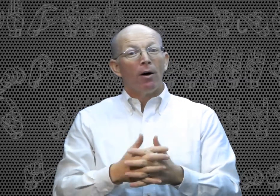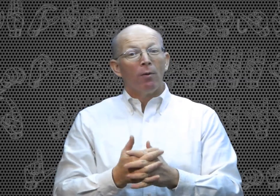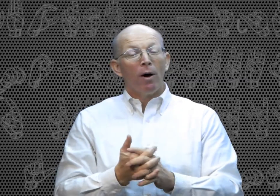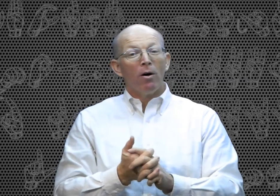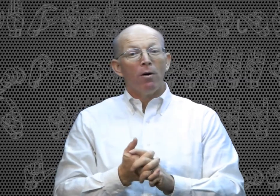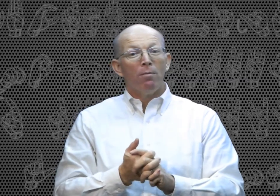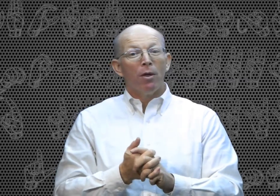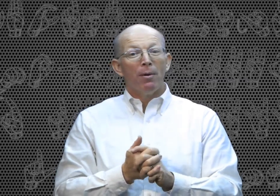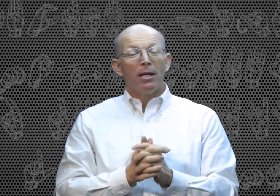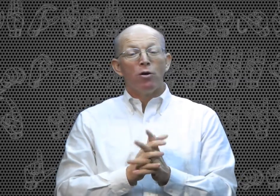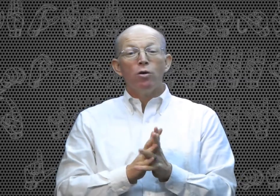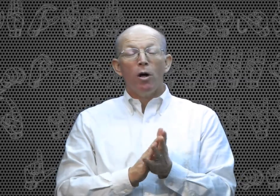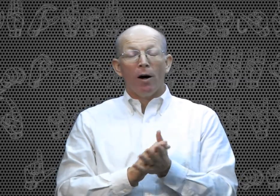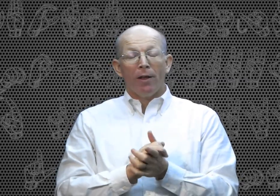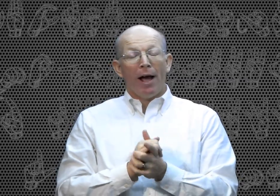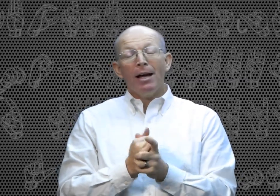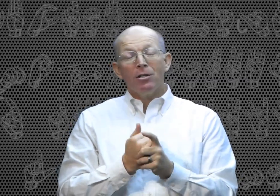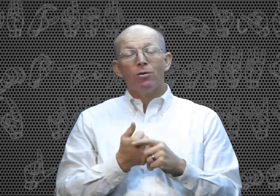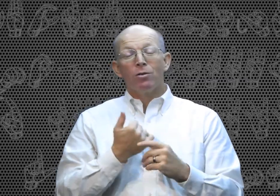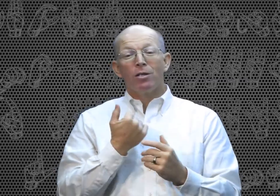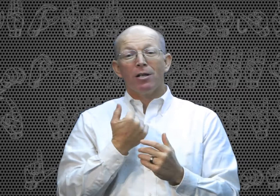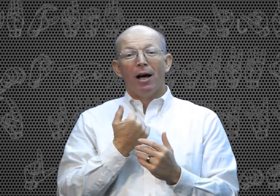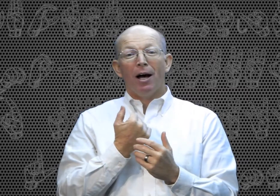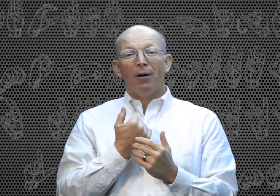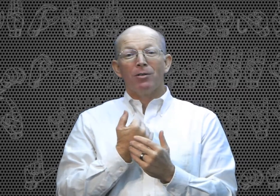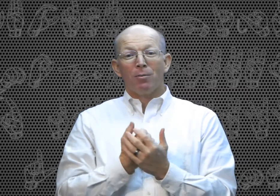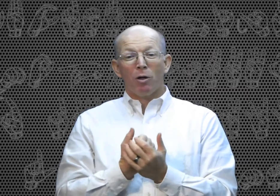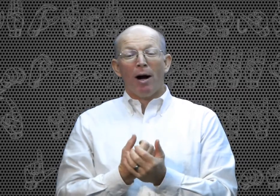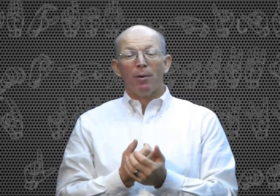WANT I want to welcome the many YouTube...or the iTunes subscribers.